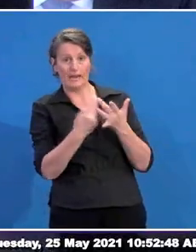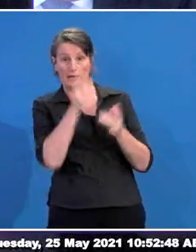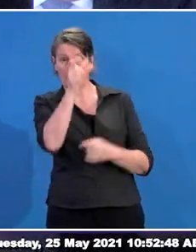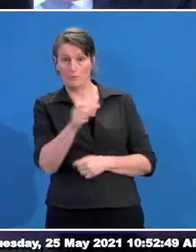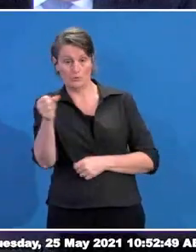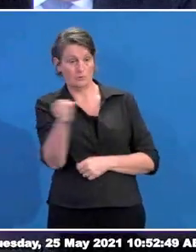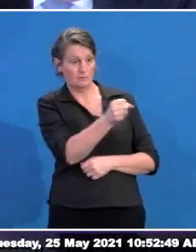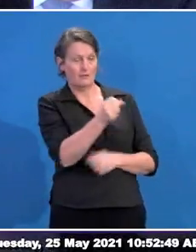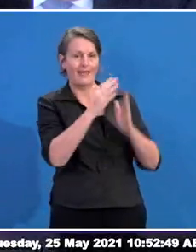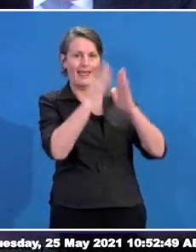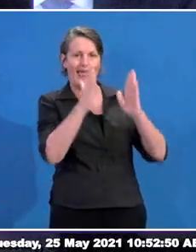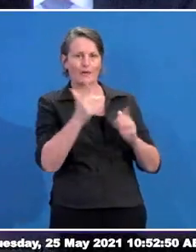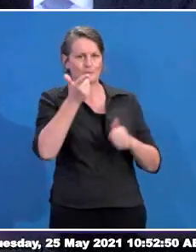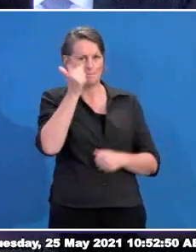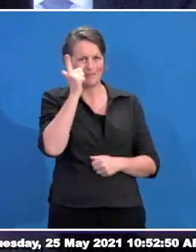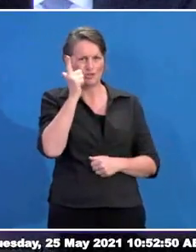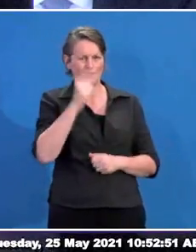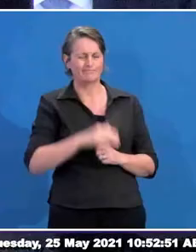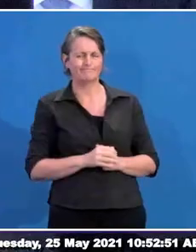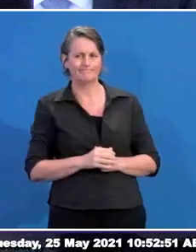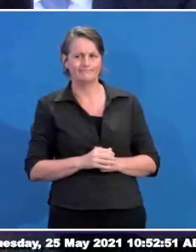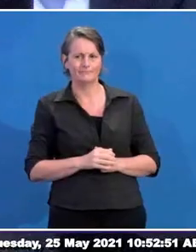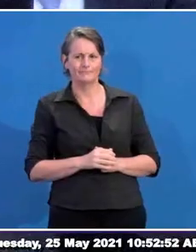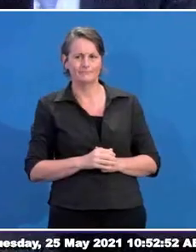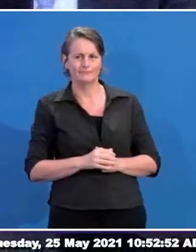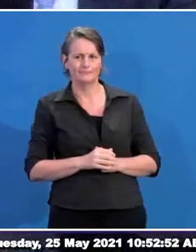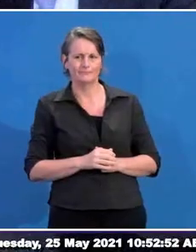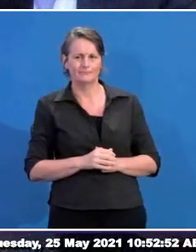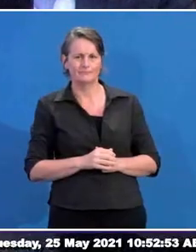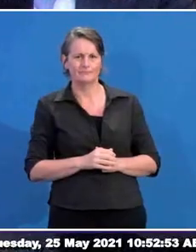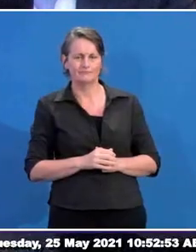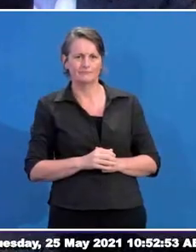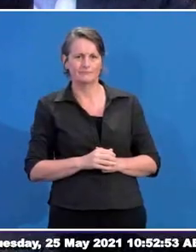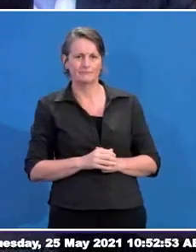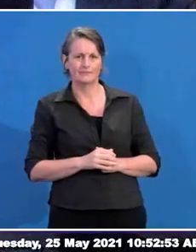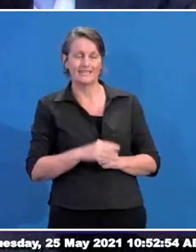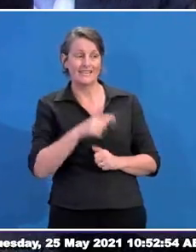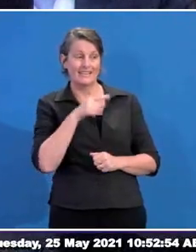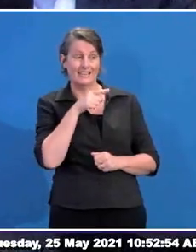another house manager Service Co-ordinator 2, he was outstanding.